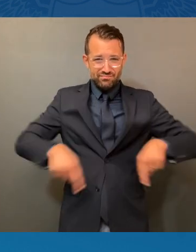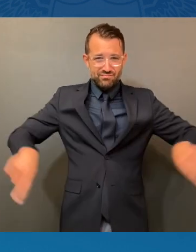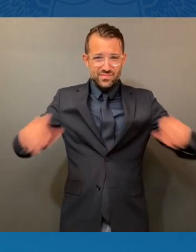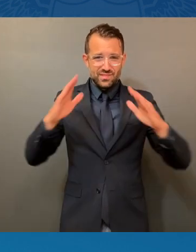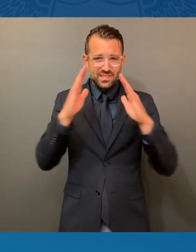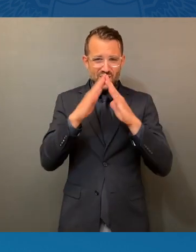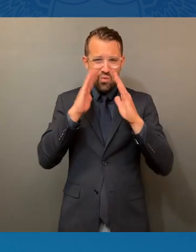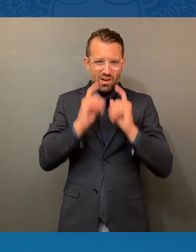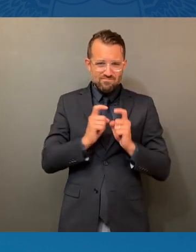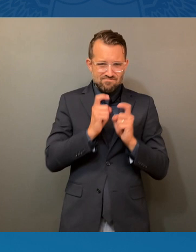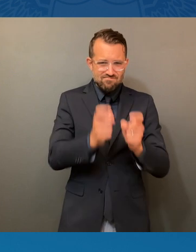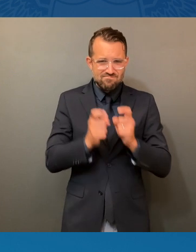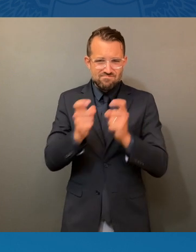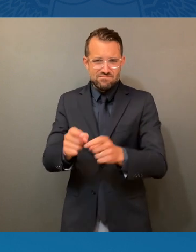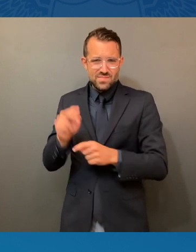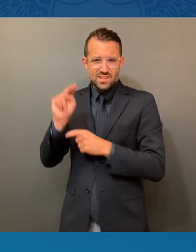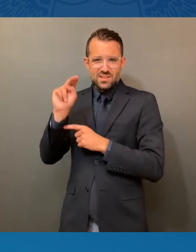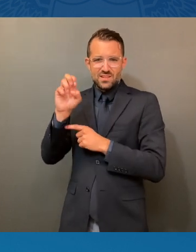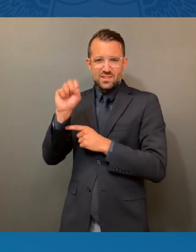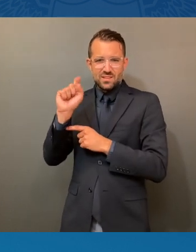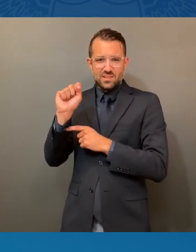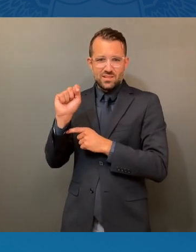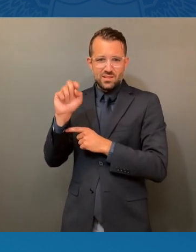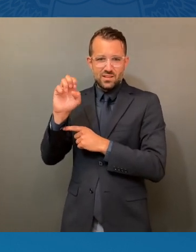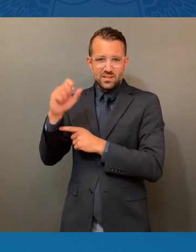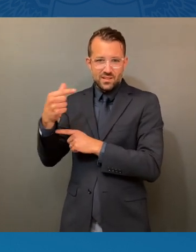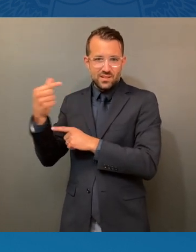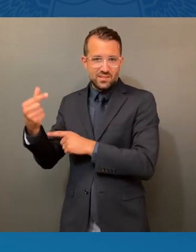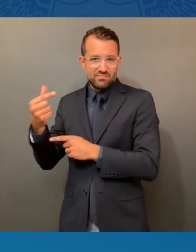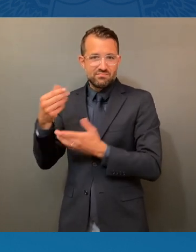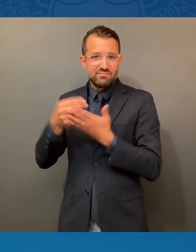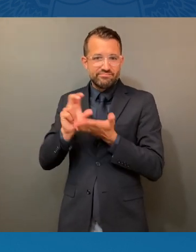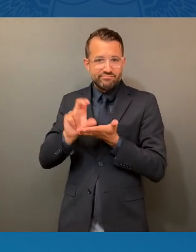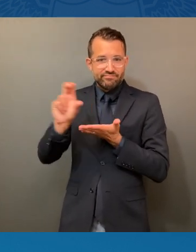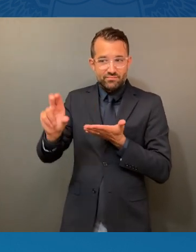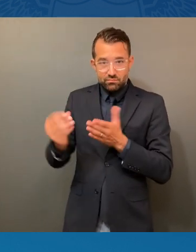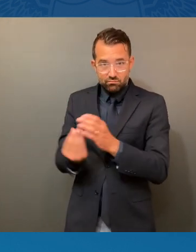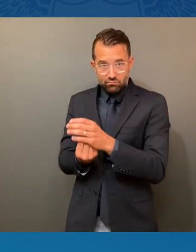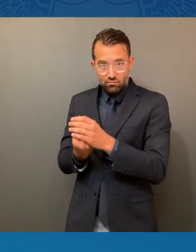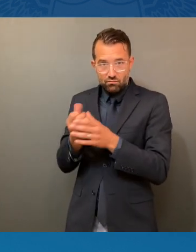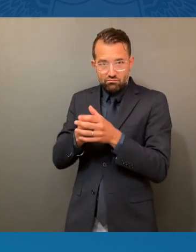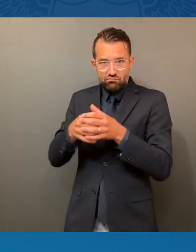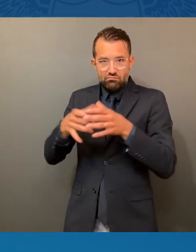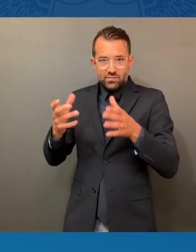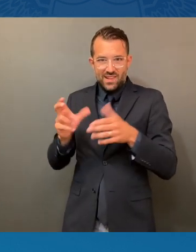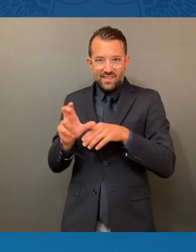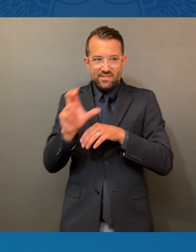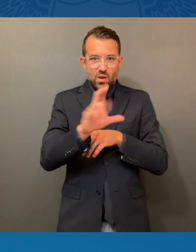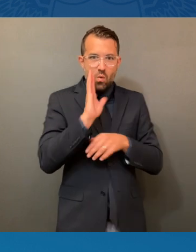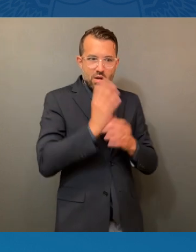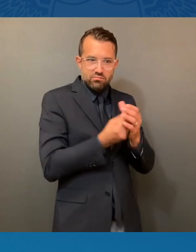And as they grow, so will that investment. When they turn 18, this will help them